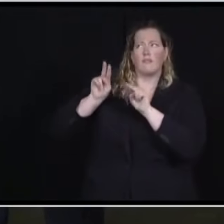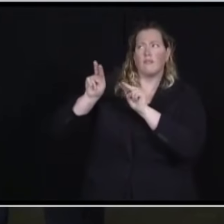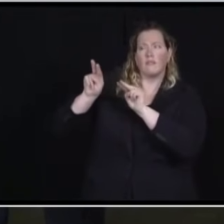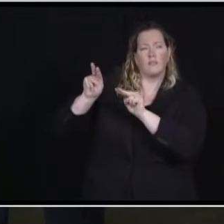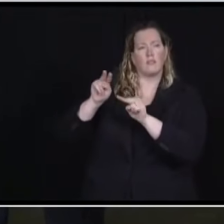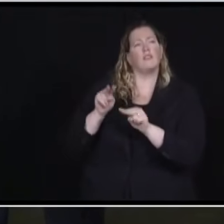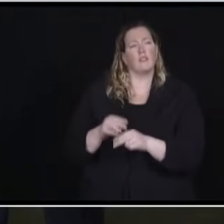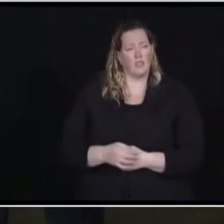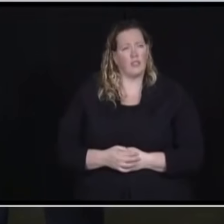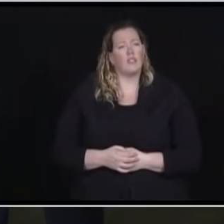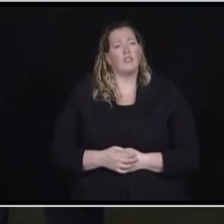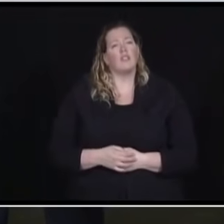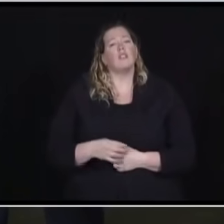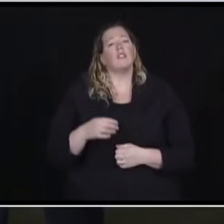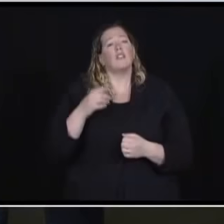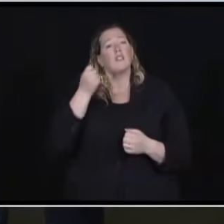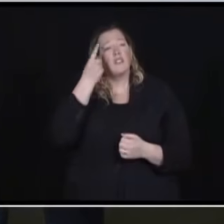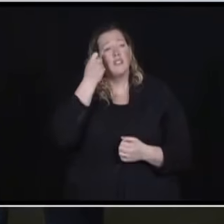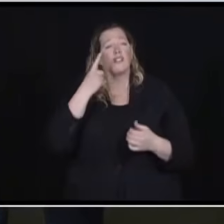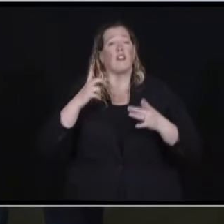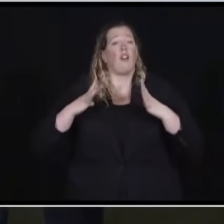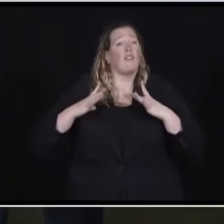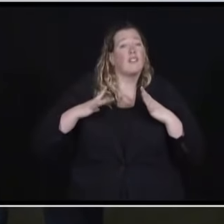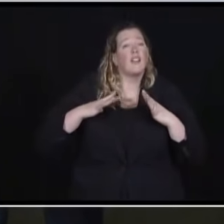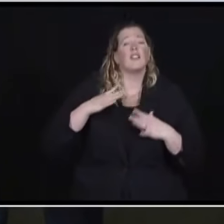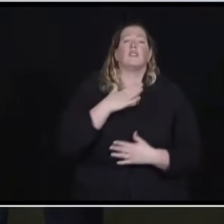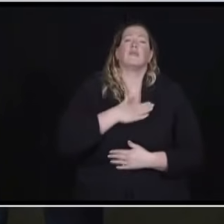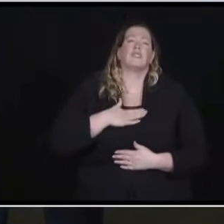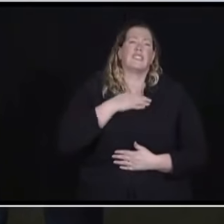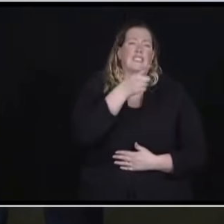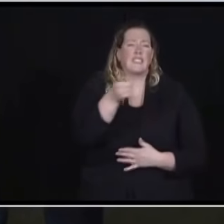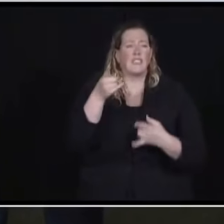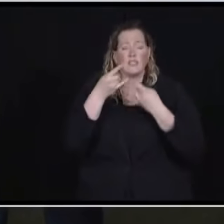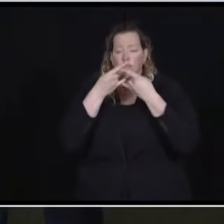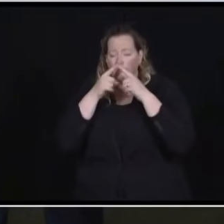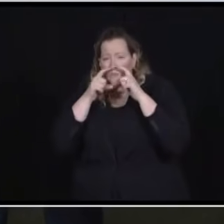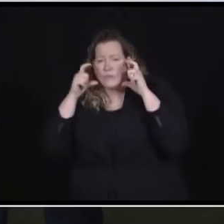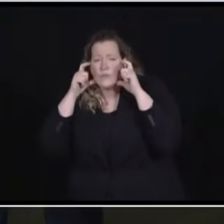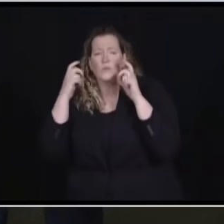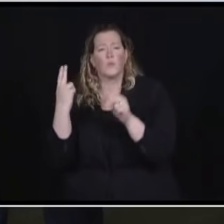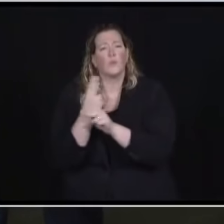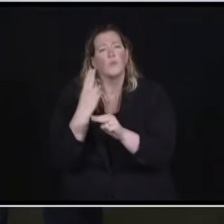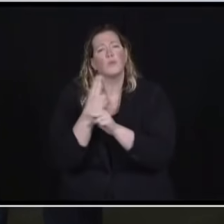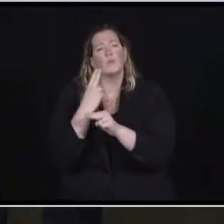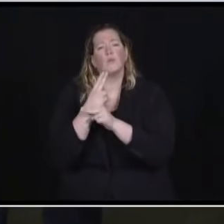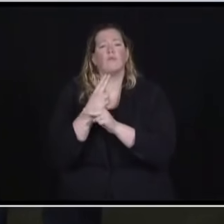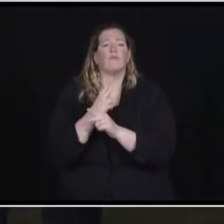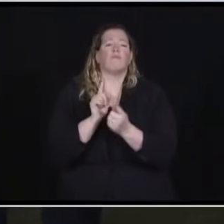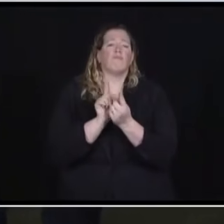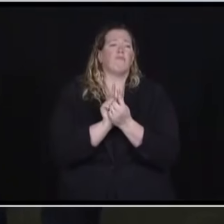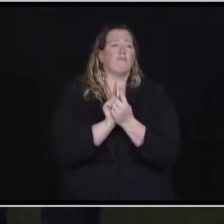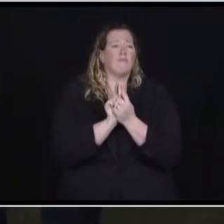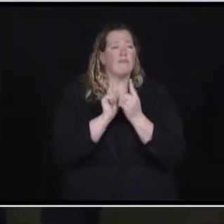vaccinated, we will continue to urge everyone to please follow public health advice especially as we approach the holiday season.